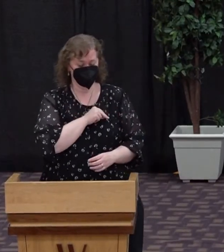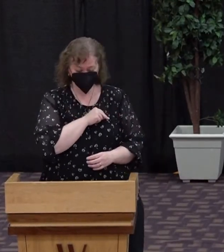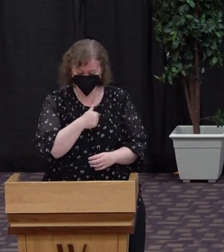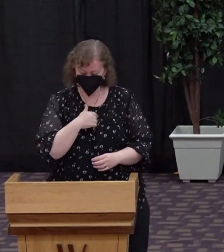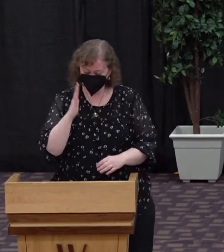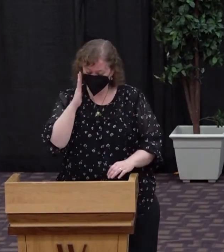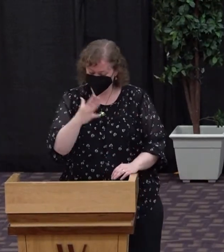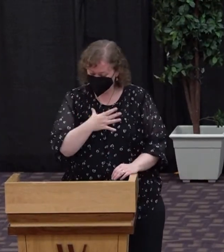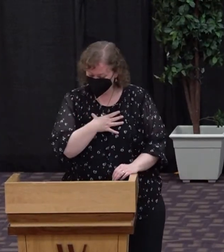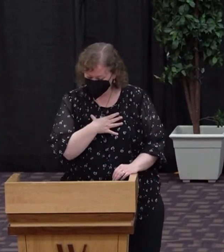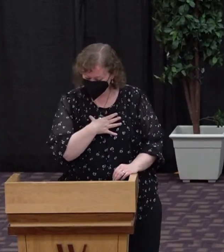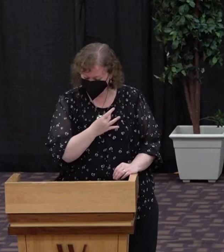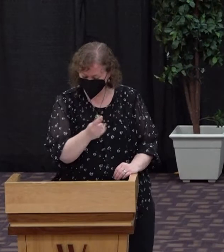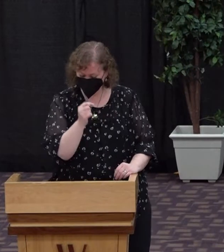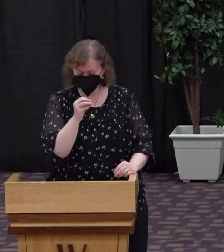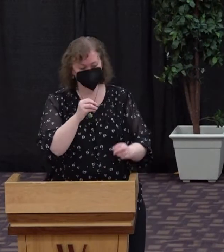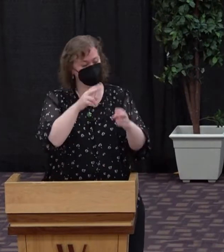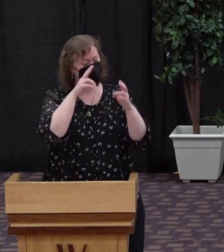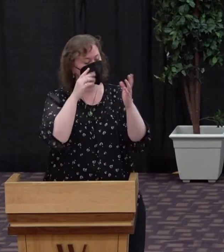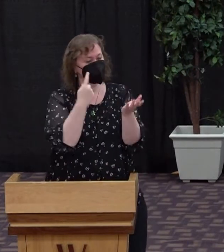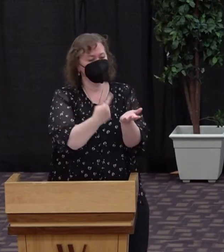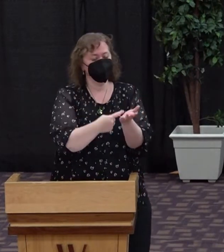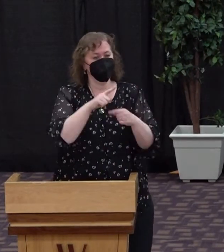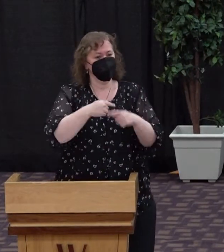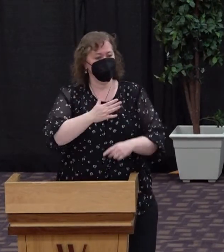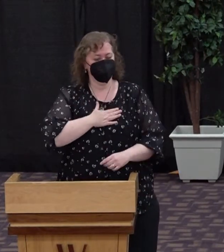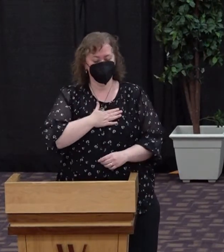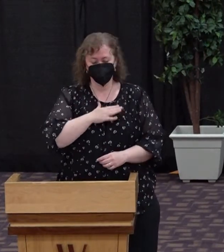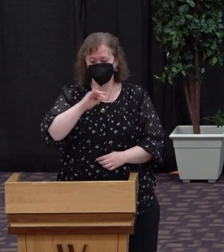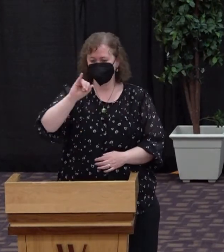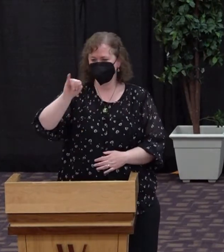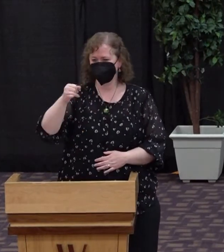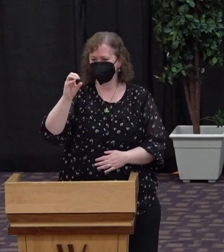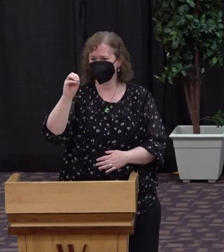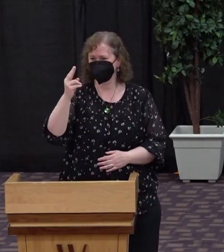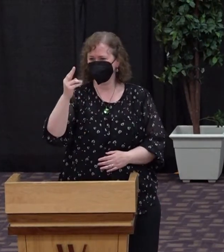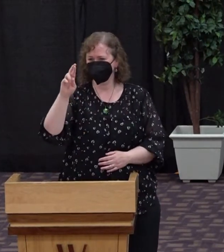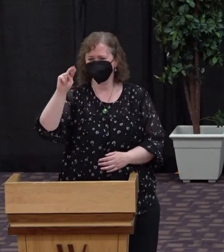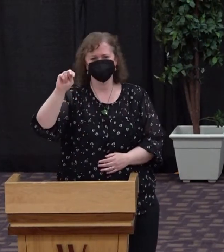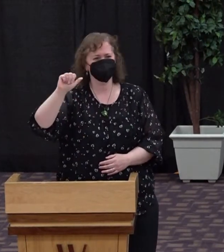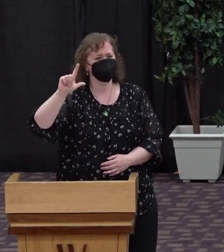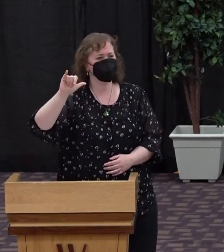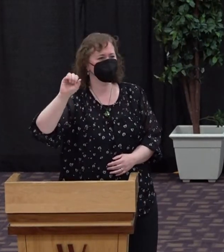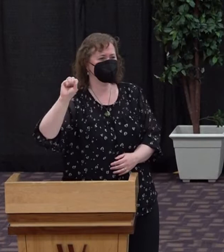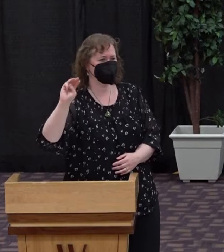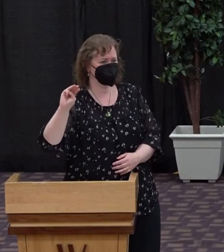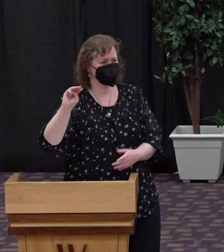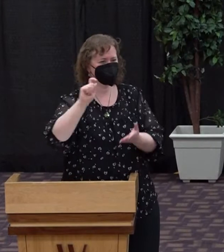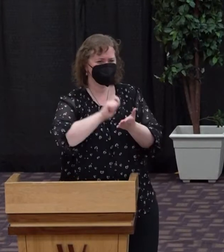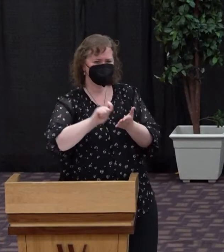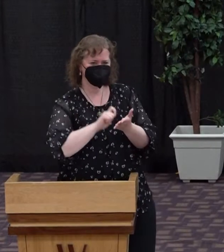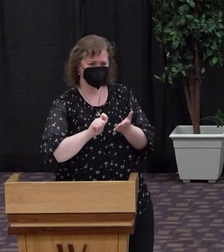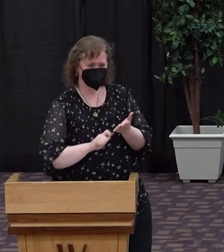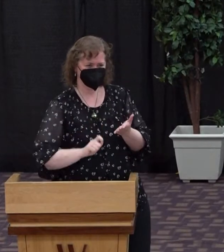And for the next group of awards, I would like to first talk about journalism.